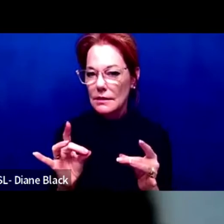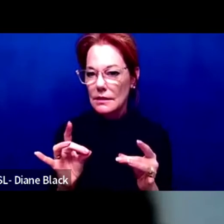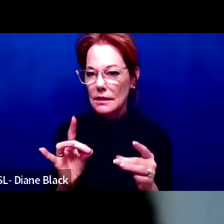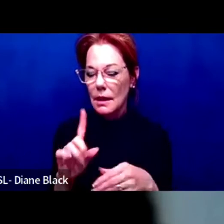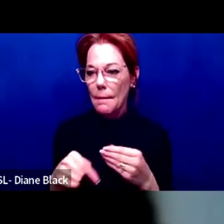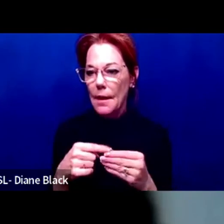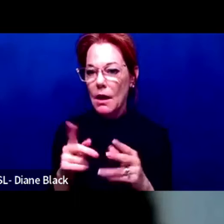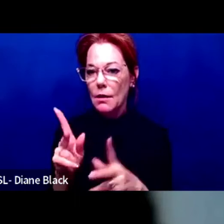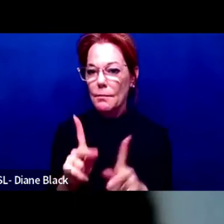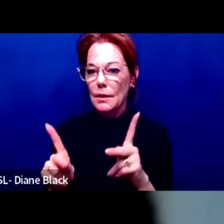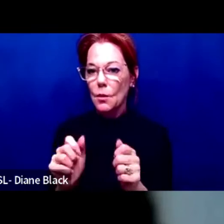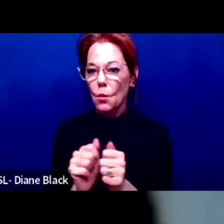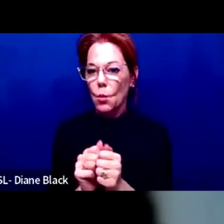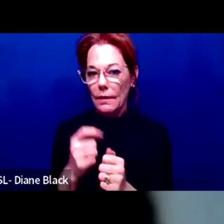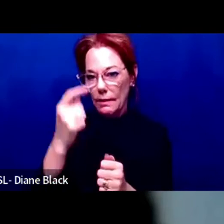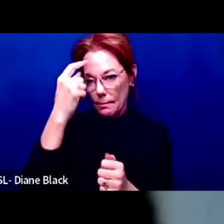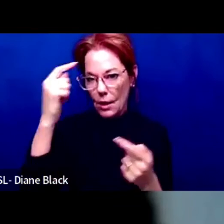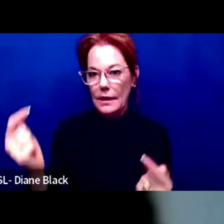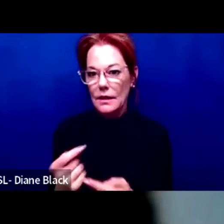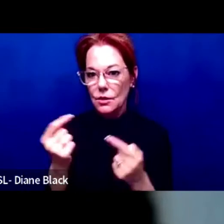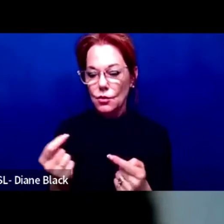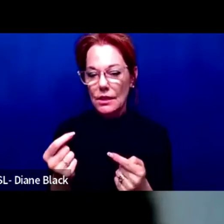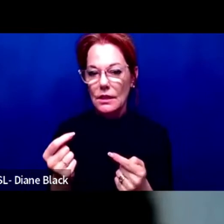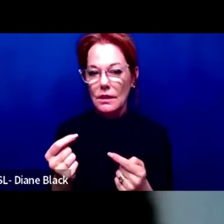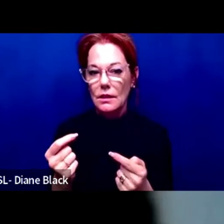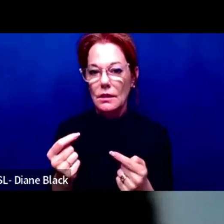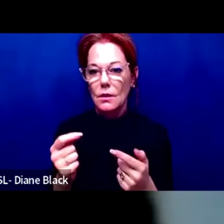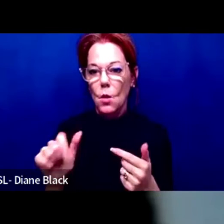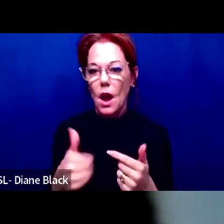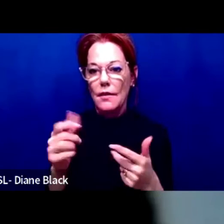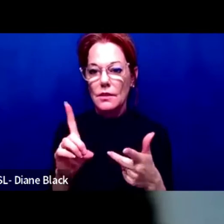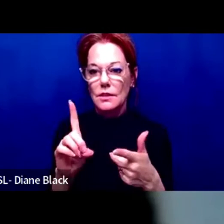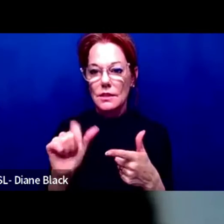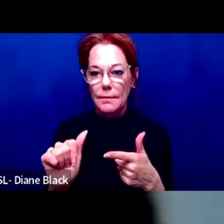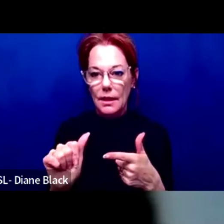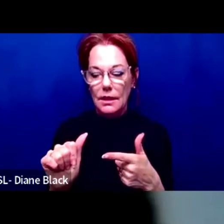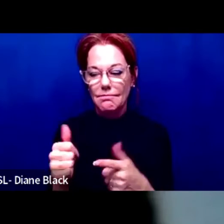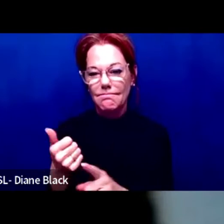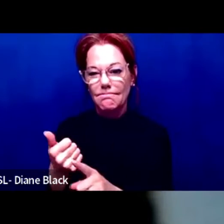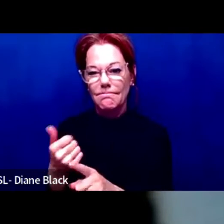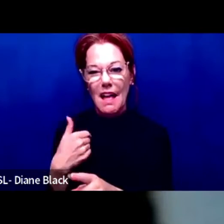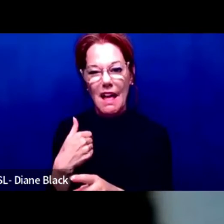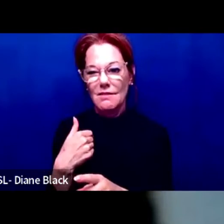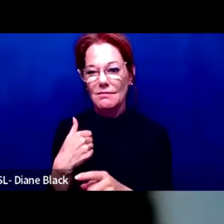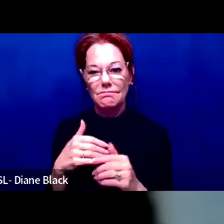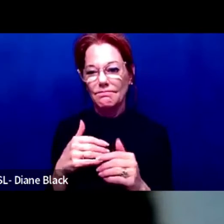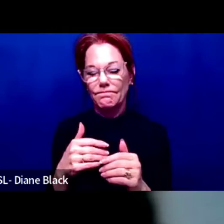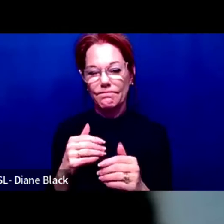with brain injury or other disabilities, who maybe have a lack of trust in the justice system because of past